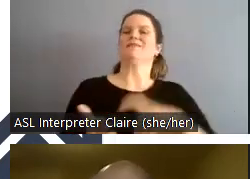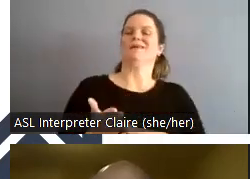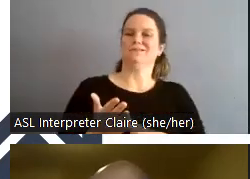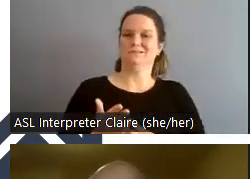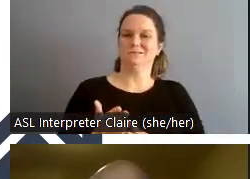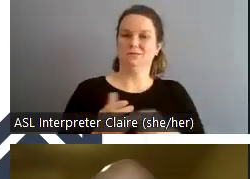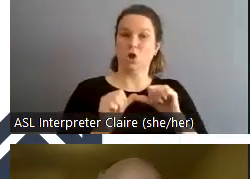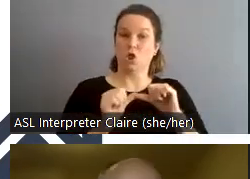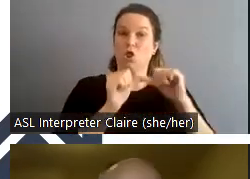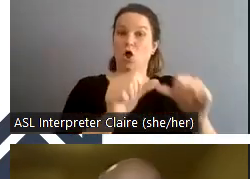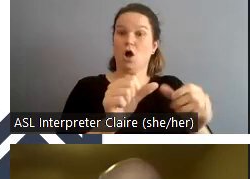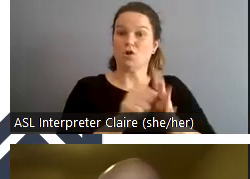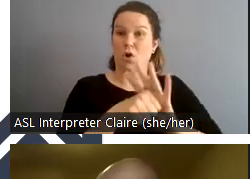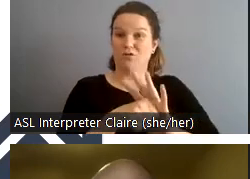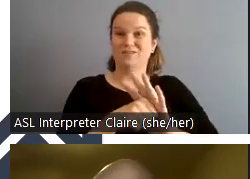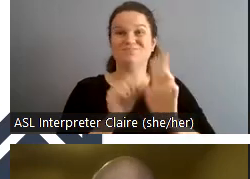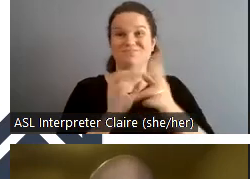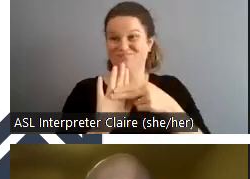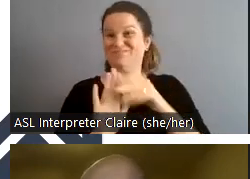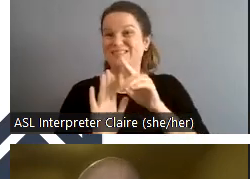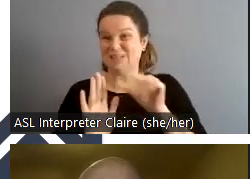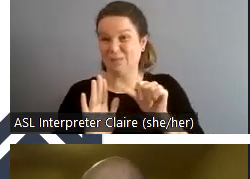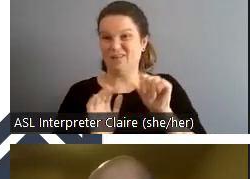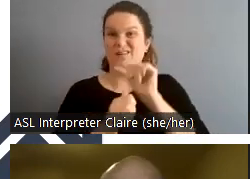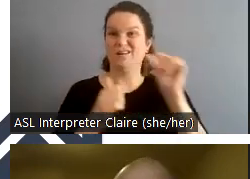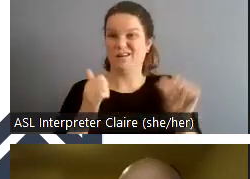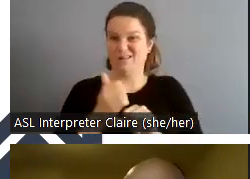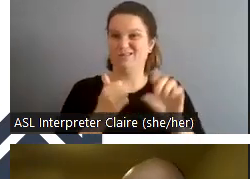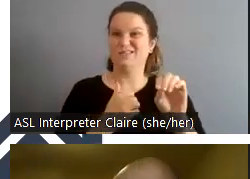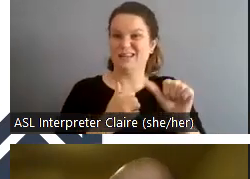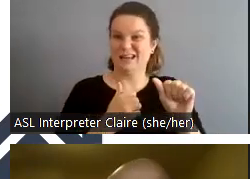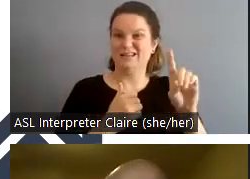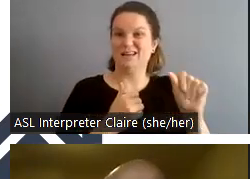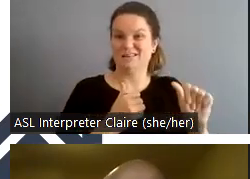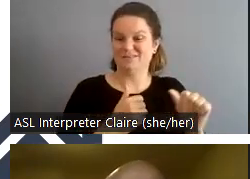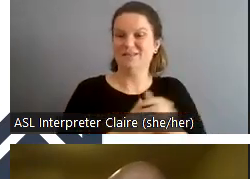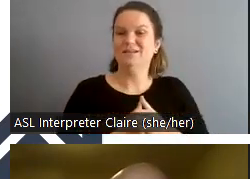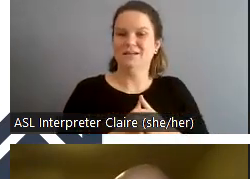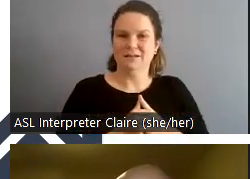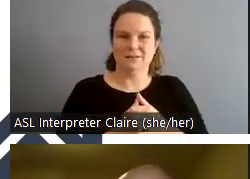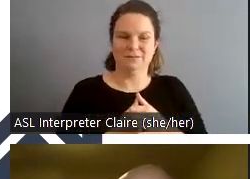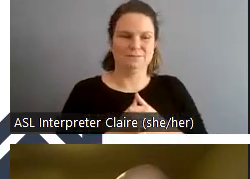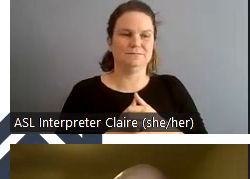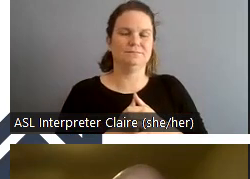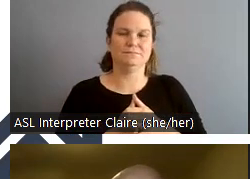COVID is a disability under Title II of ADA. And I'll pass forward on that. But